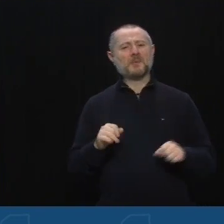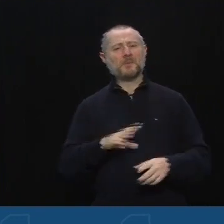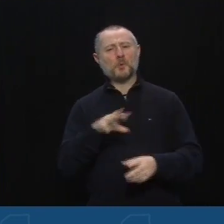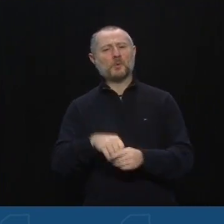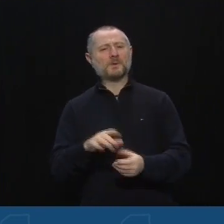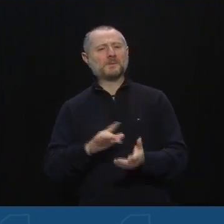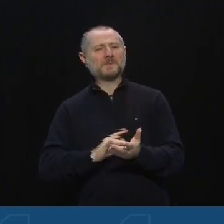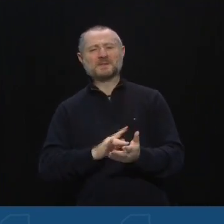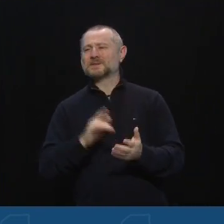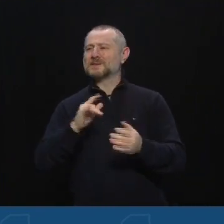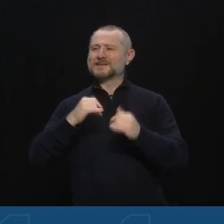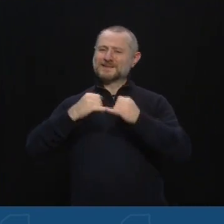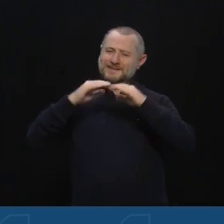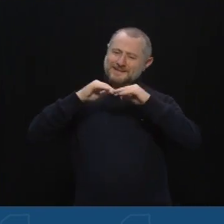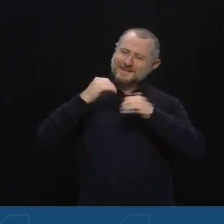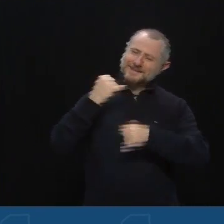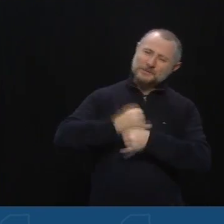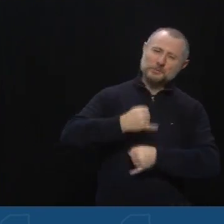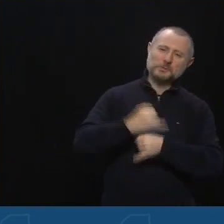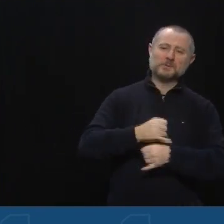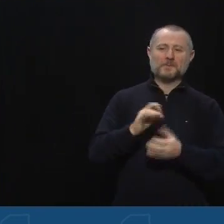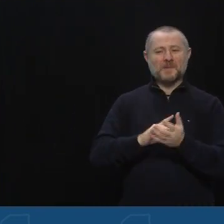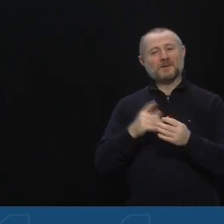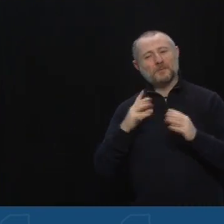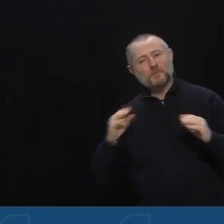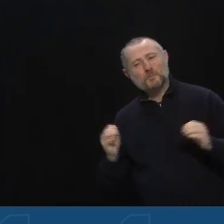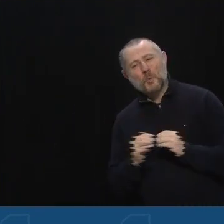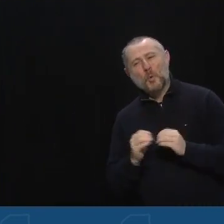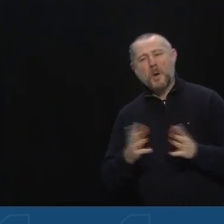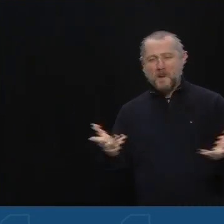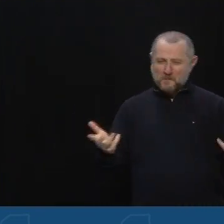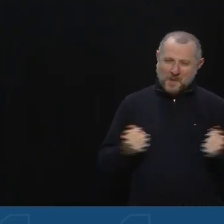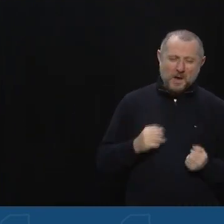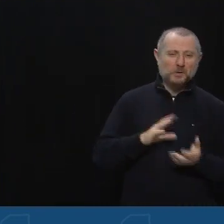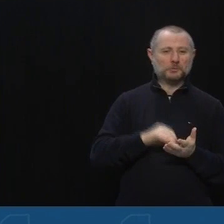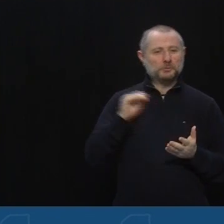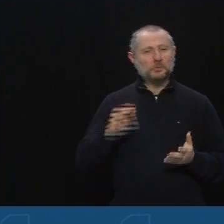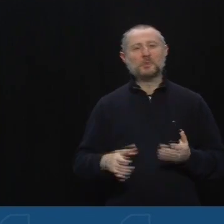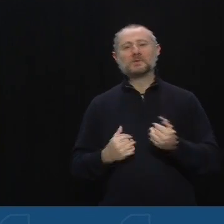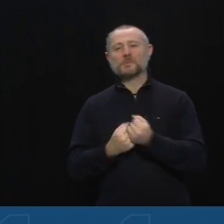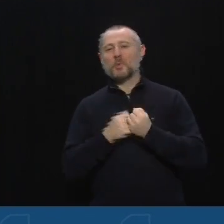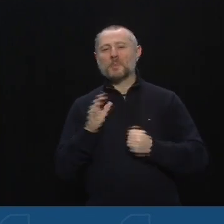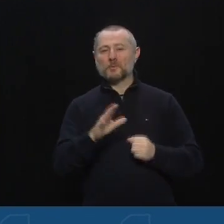LICENSES. EXPANDING CAPACITY IN OUR MEDICAL INSTITUTION, WHETHER TRAINING OCCURS.